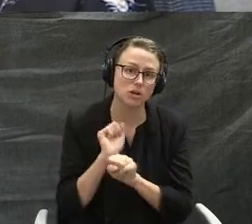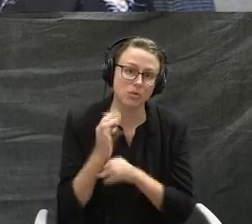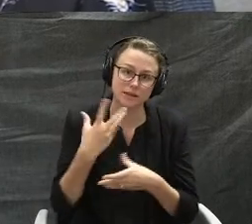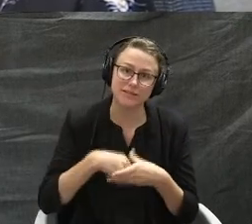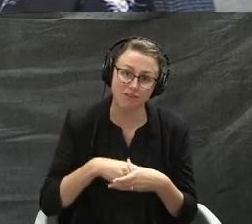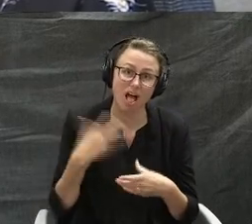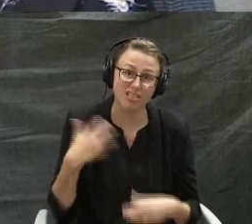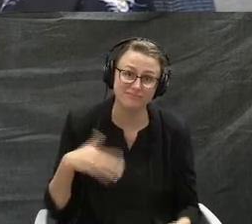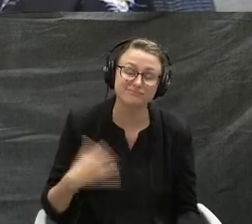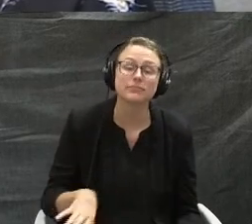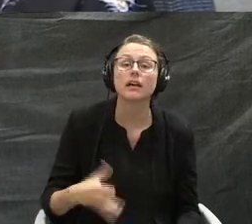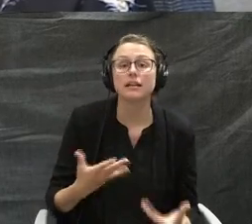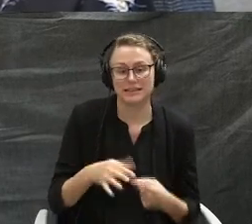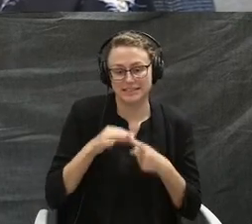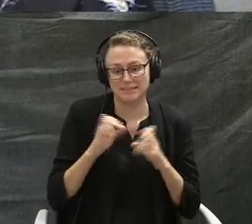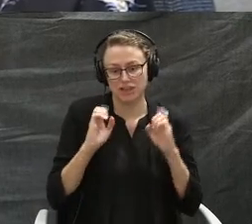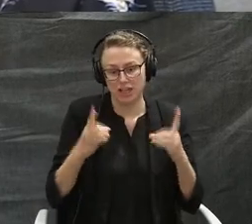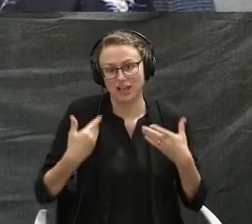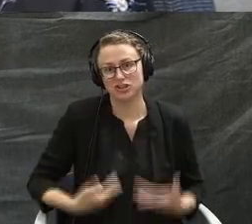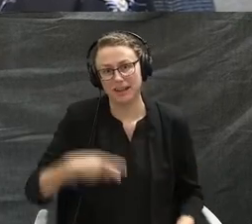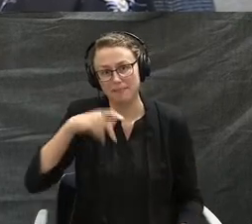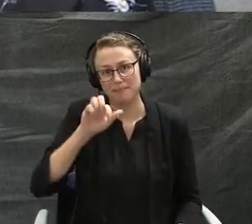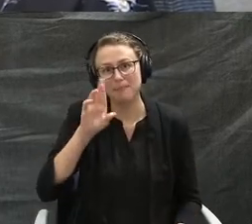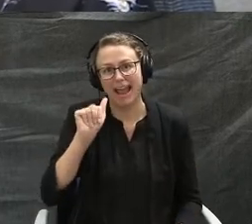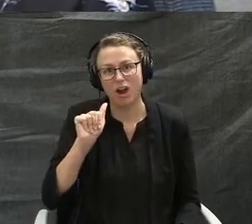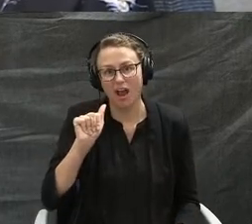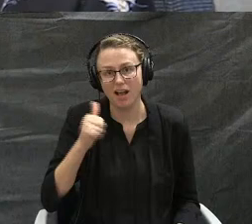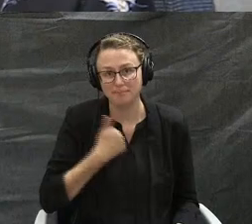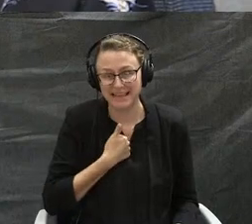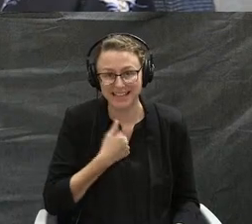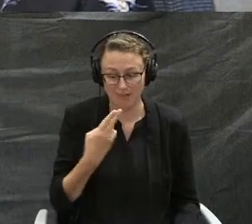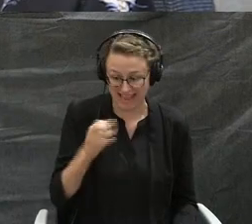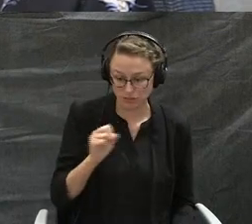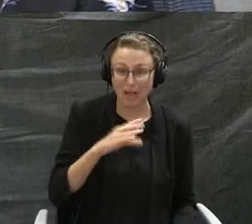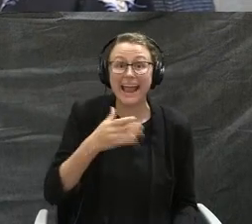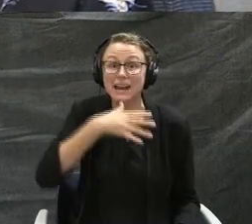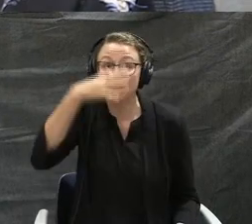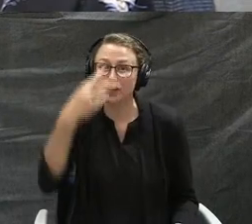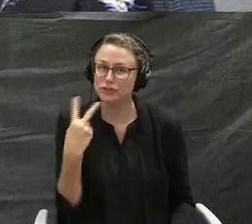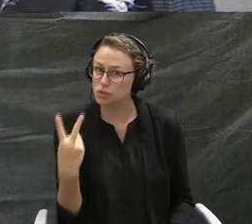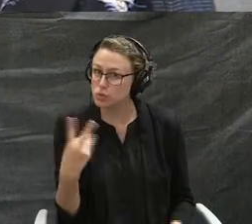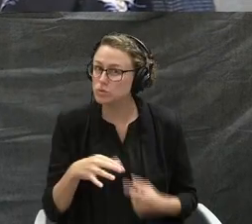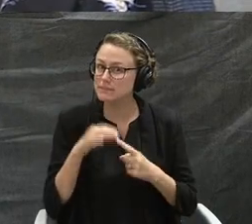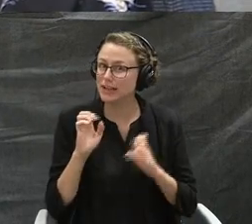education para at the high school and a parent of two special education kiddos entering into the 9th Grade. I